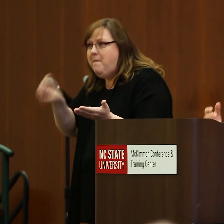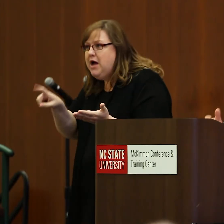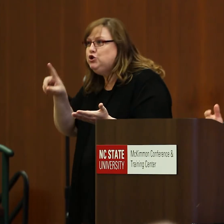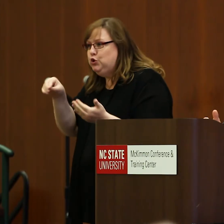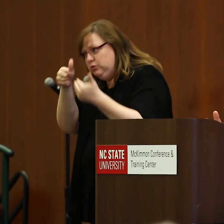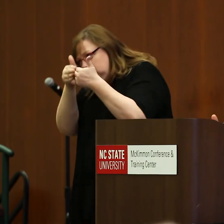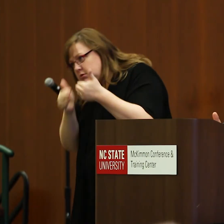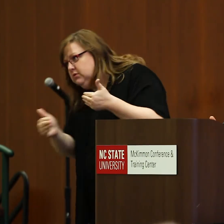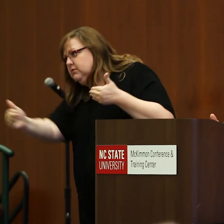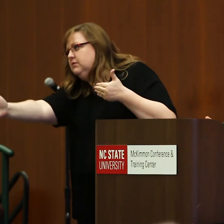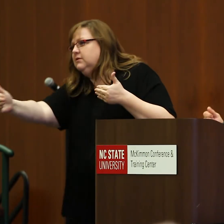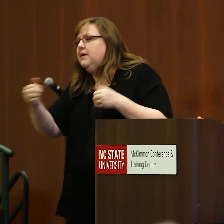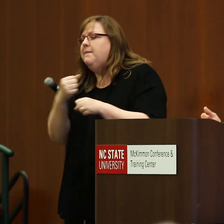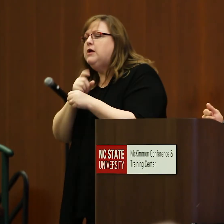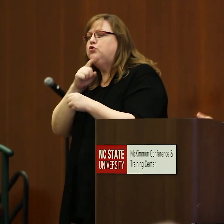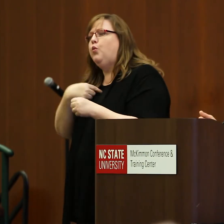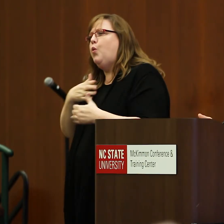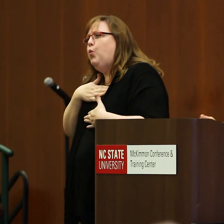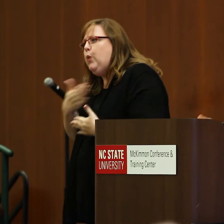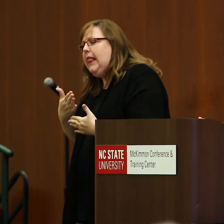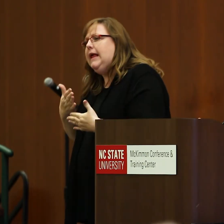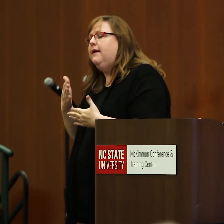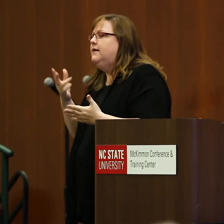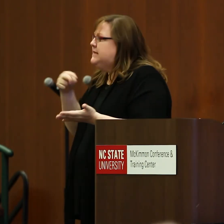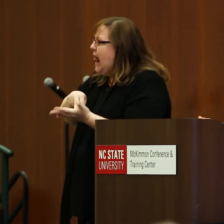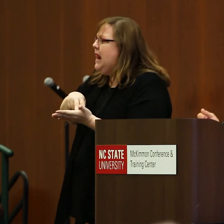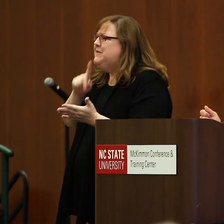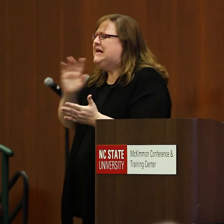through this project to make sure we're willing to step up and say "I need help"